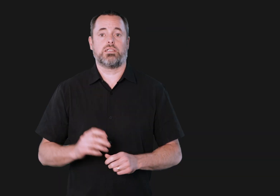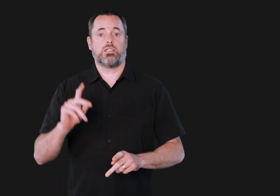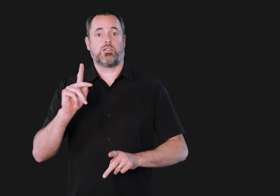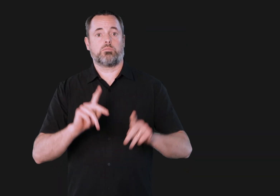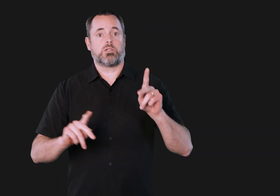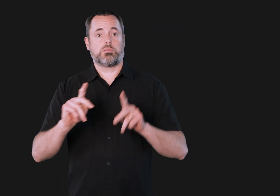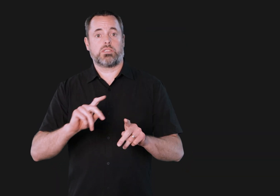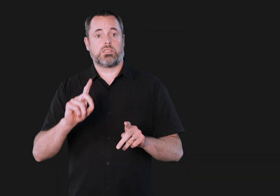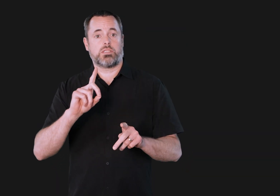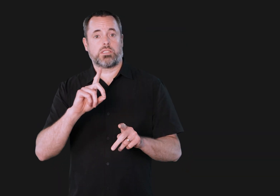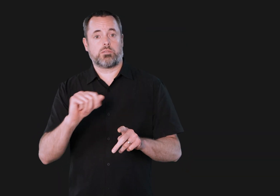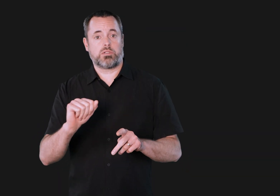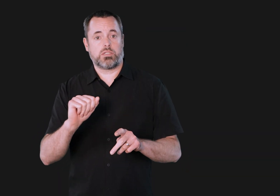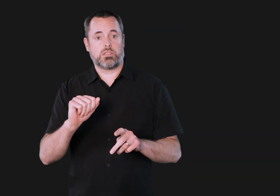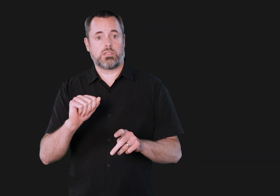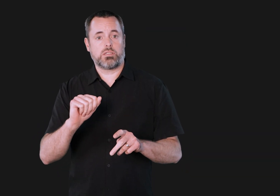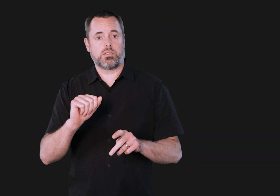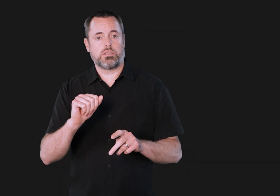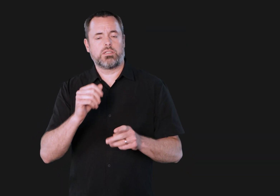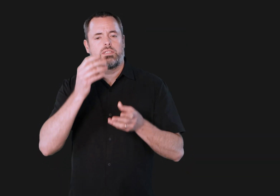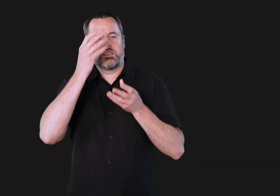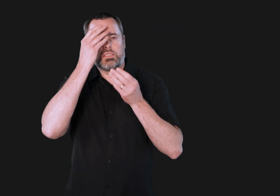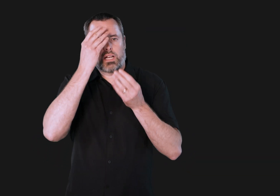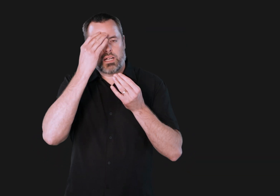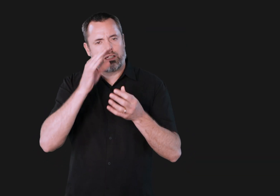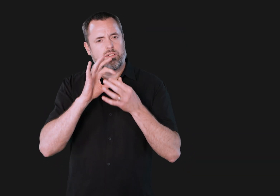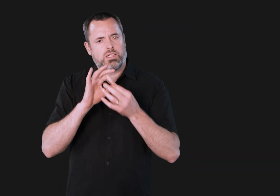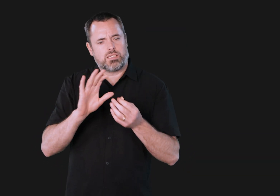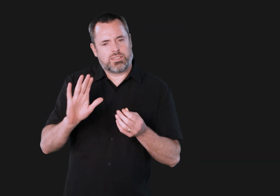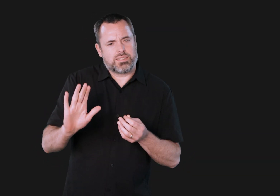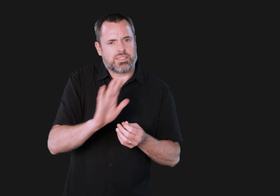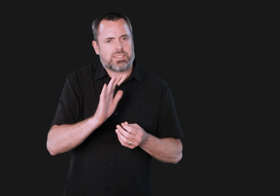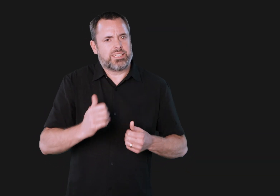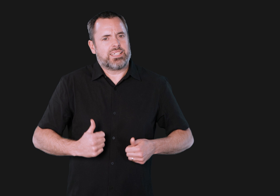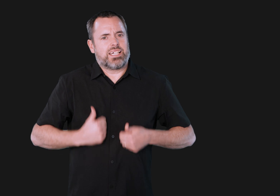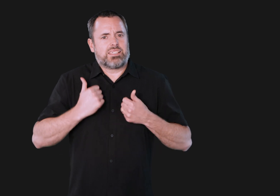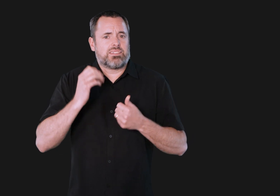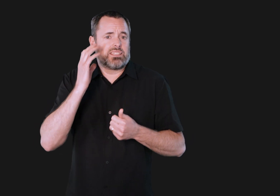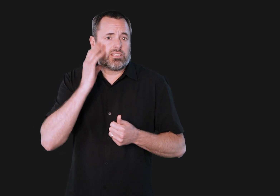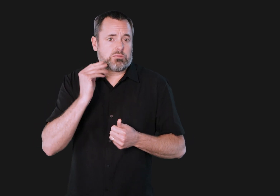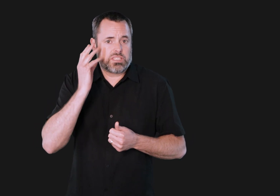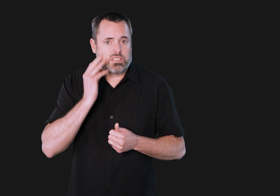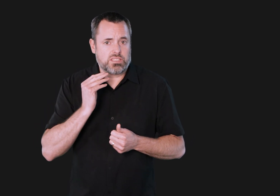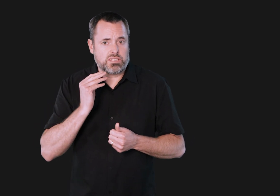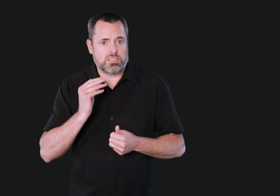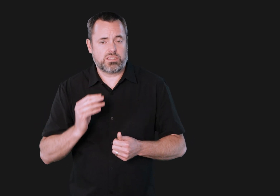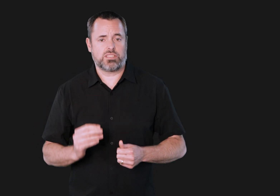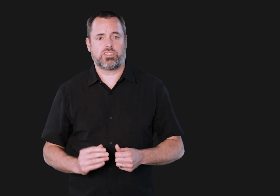Data on lived experiences of people with disabilities